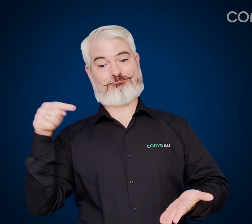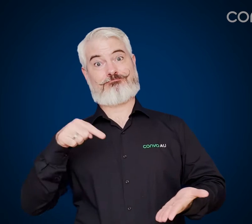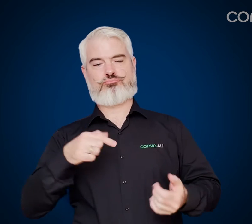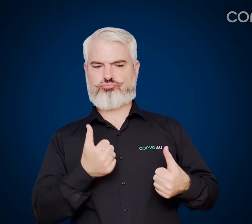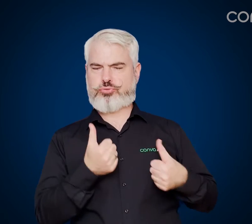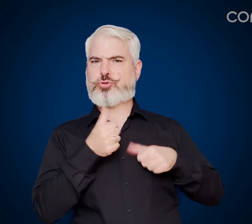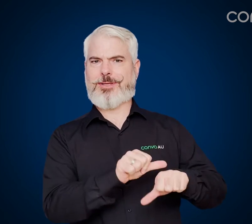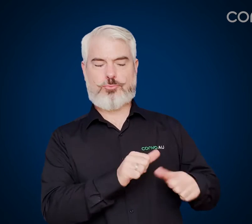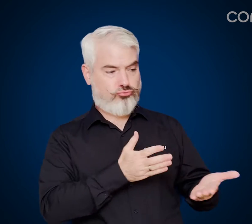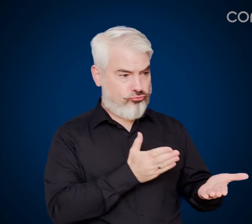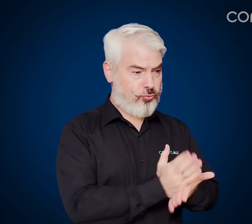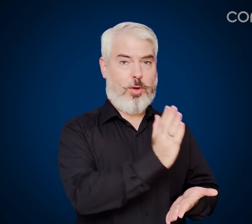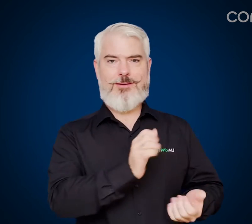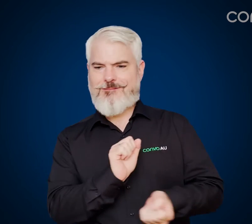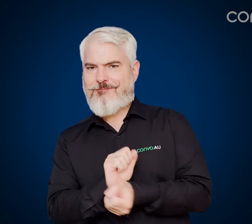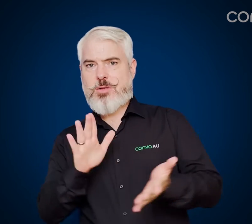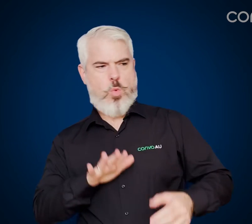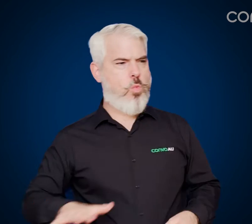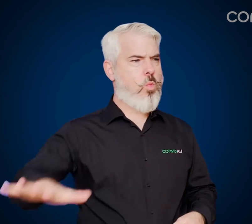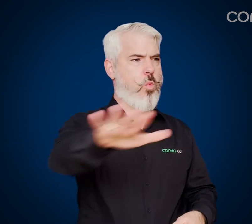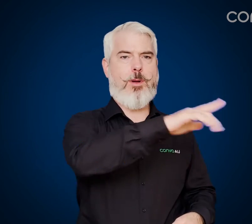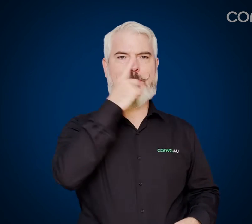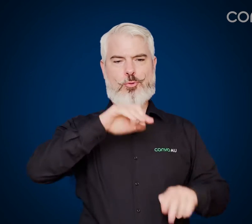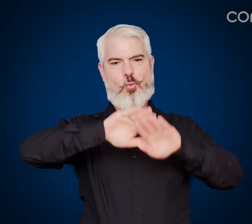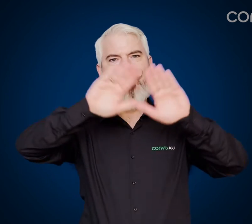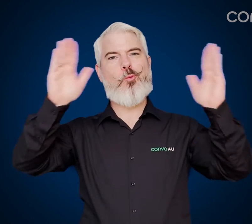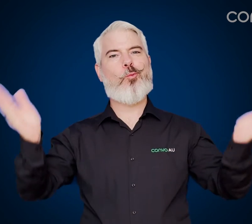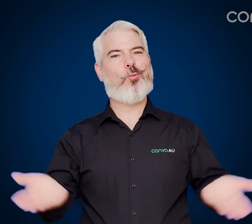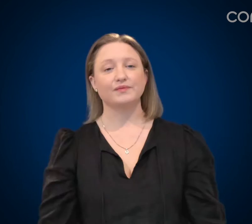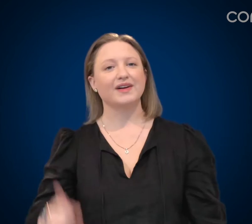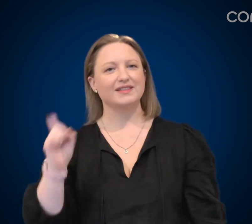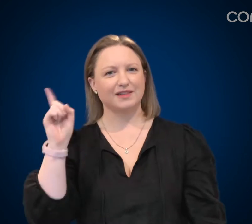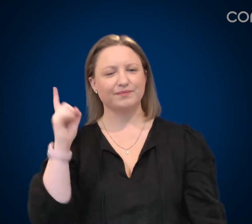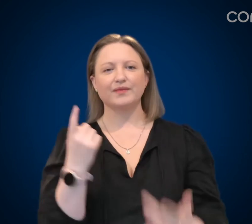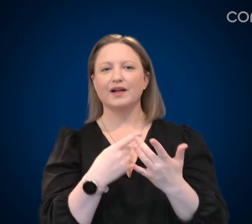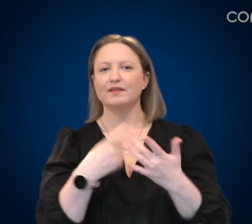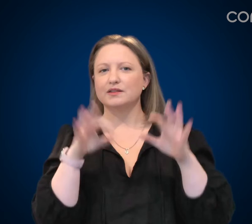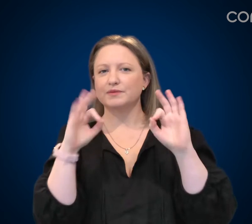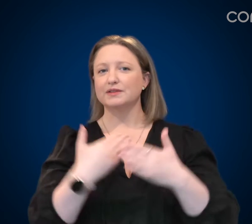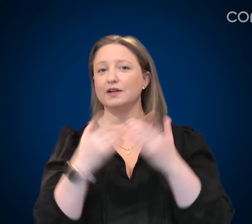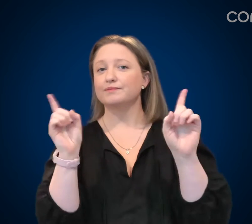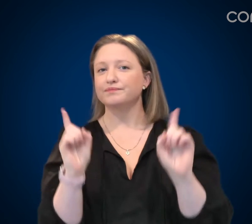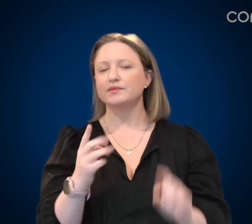which protected the rights and freedom of people around the world. But today is another special day,